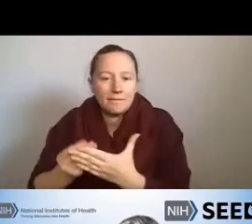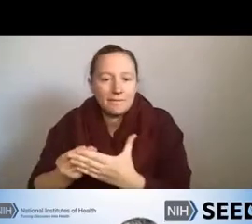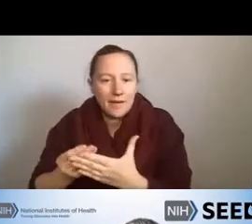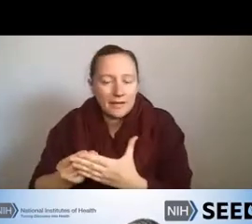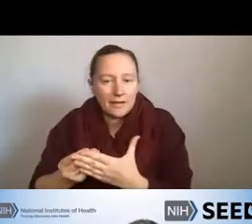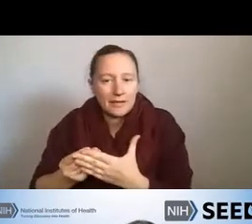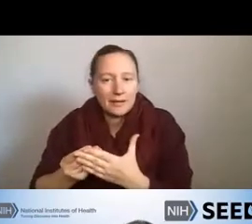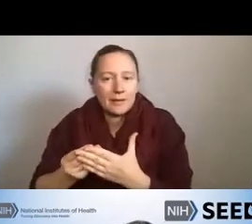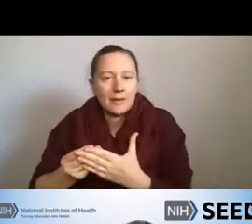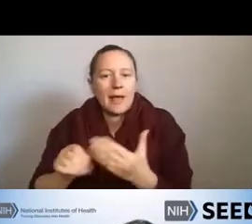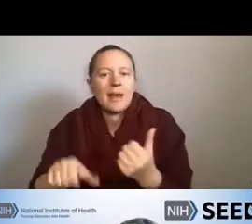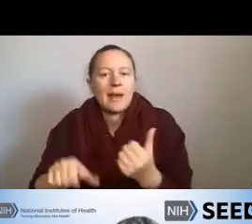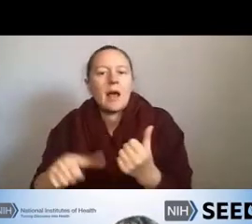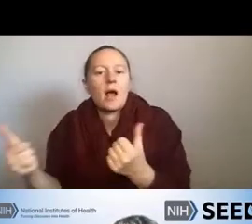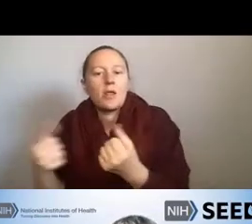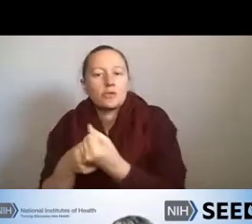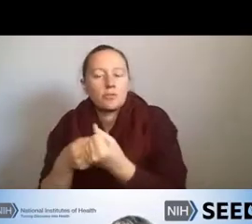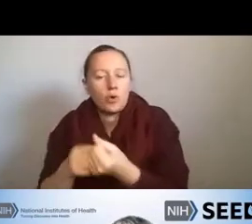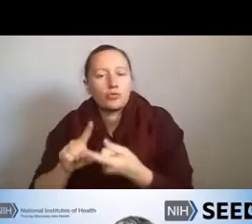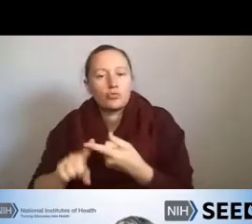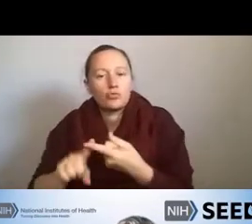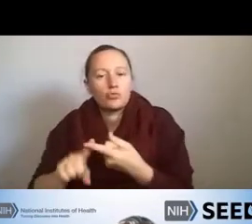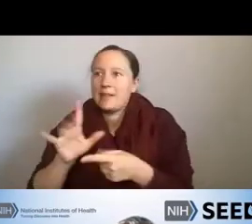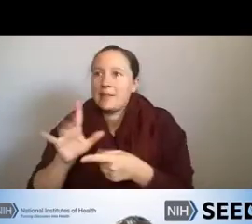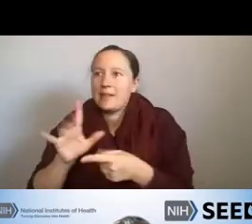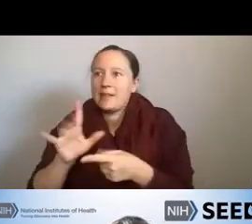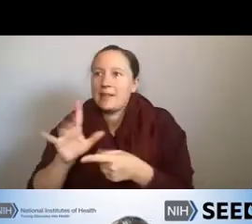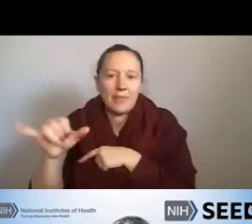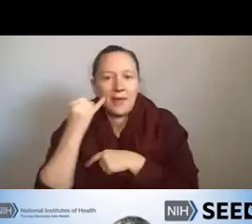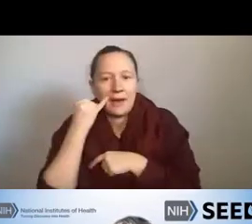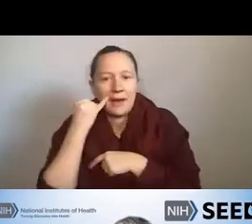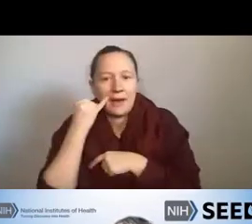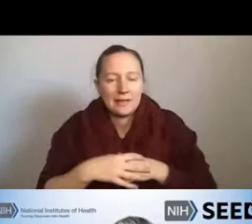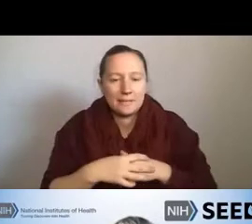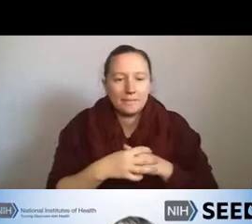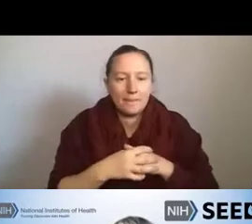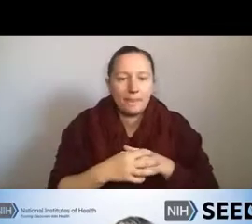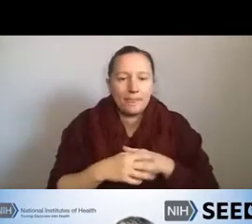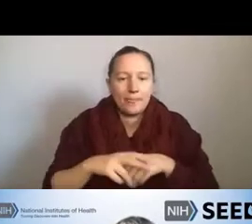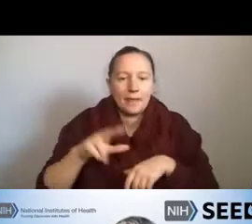to take the idea forward. So NHLBI, Heart, Lung, and Blood Institute,